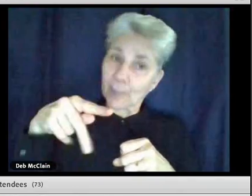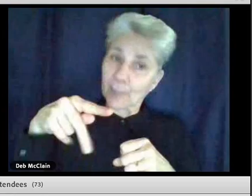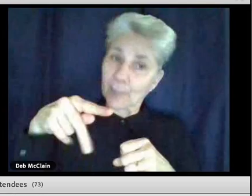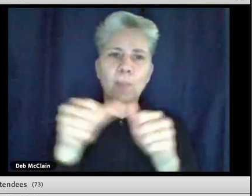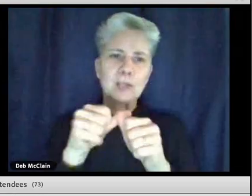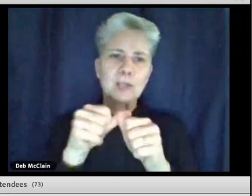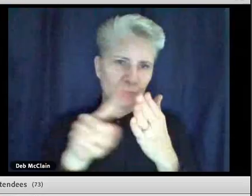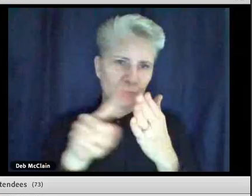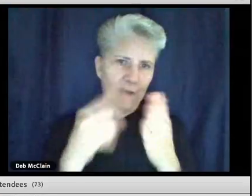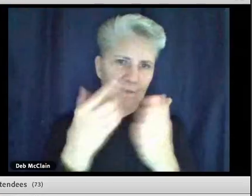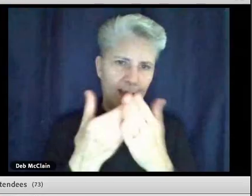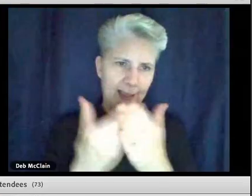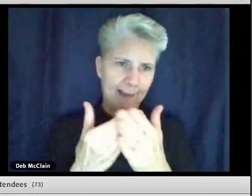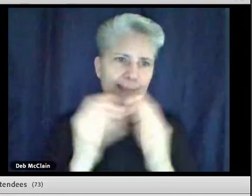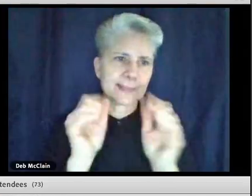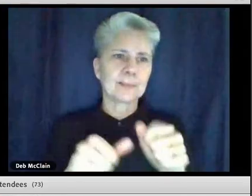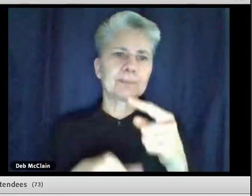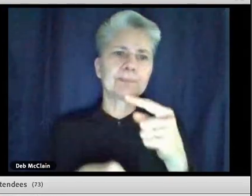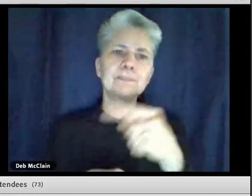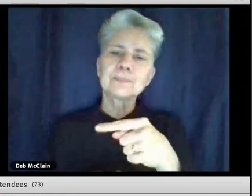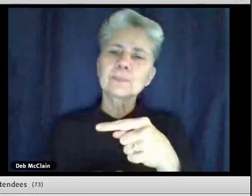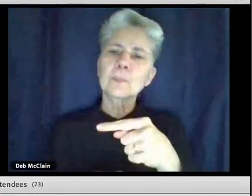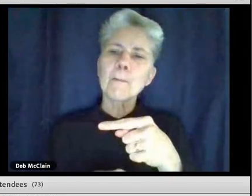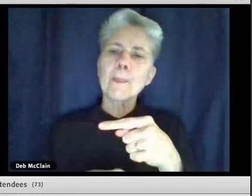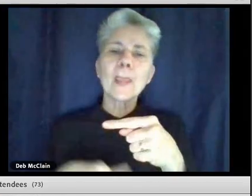and so AFP is another place you can do fact-checking.